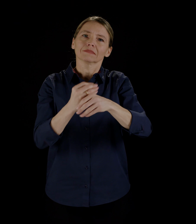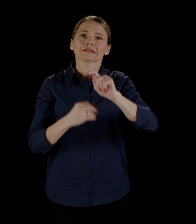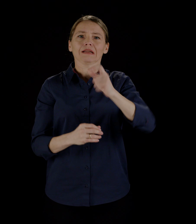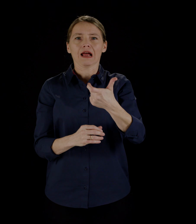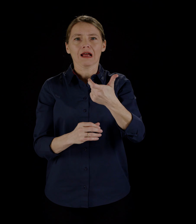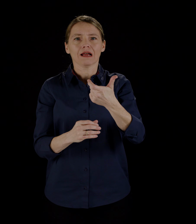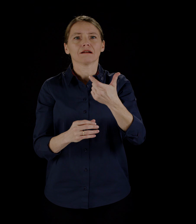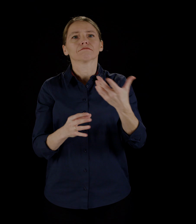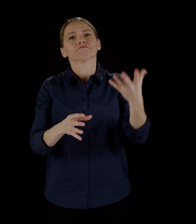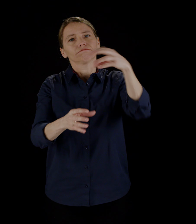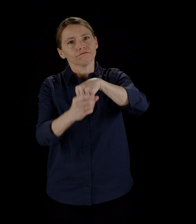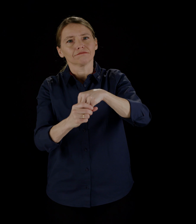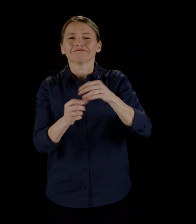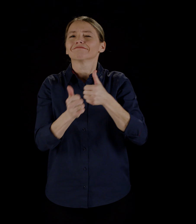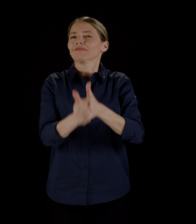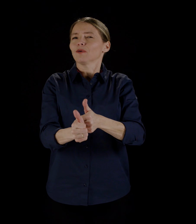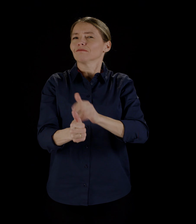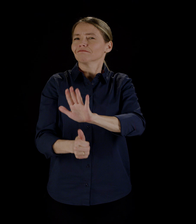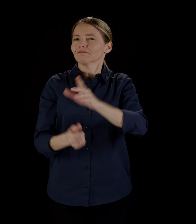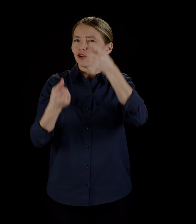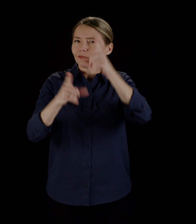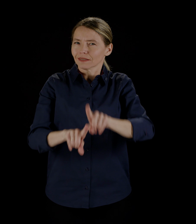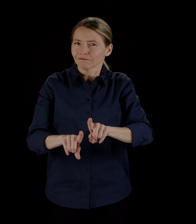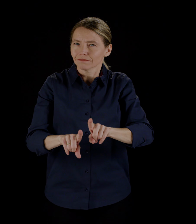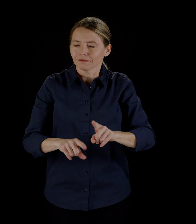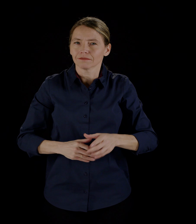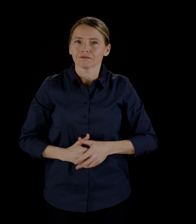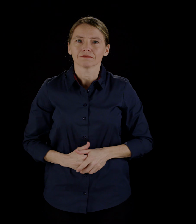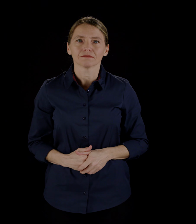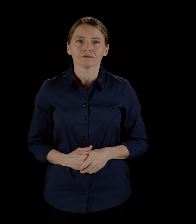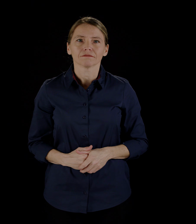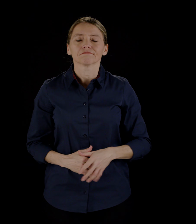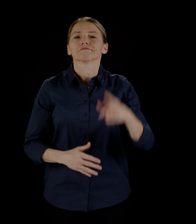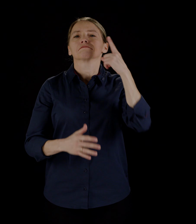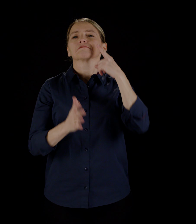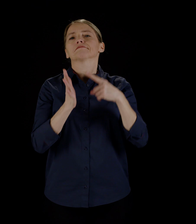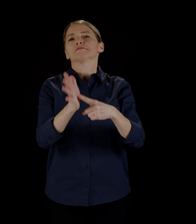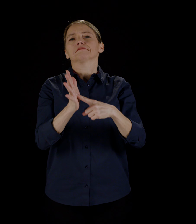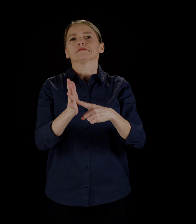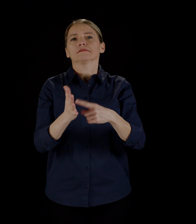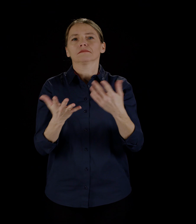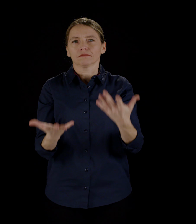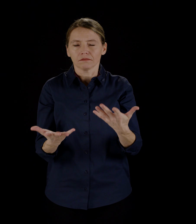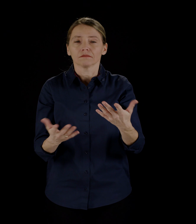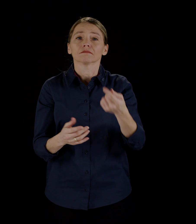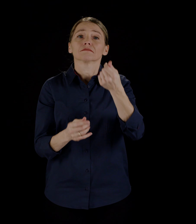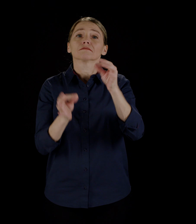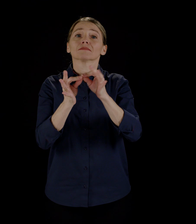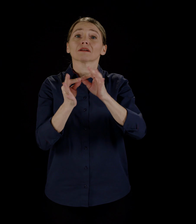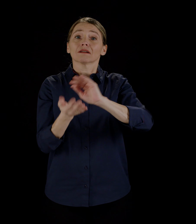before any additional use. This amount will be clearly identified in the service agreement.